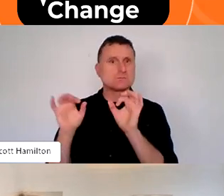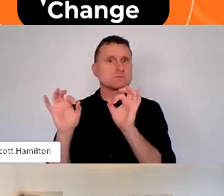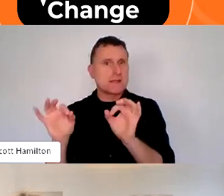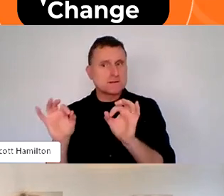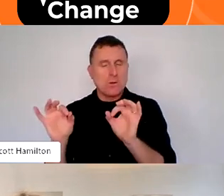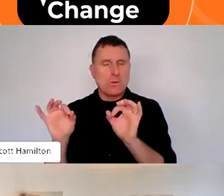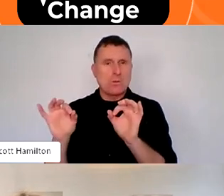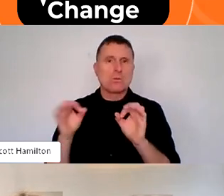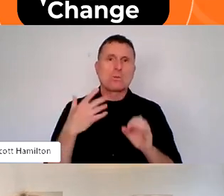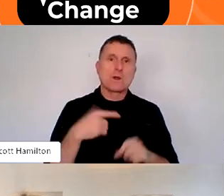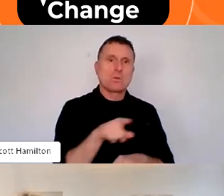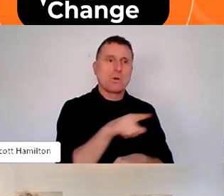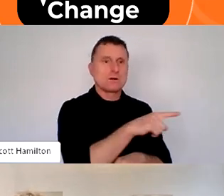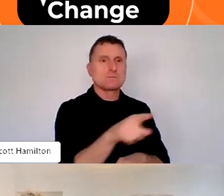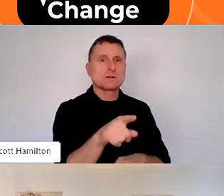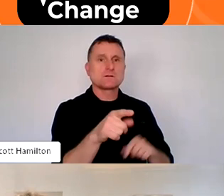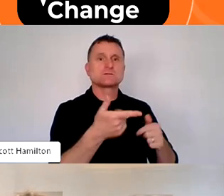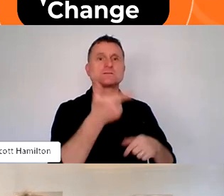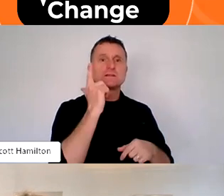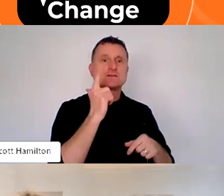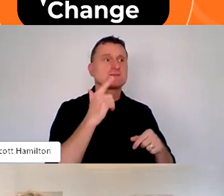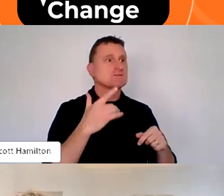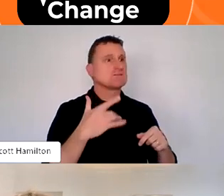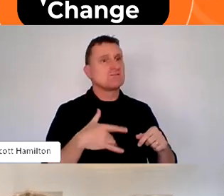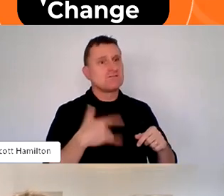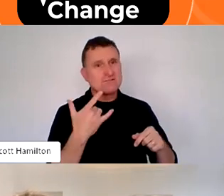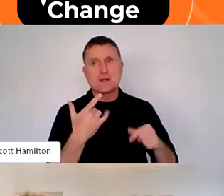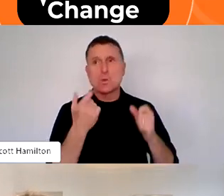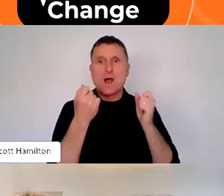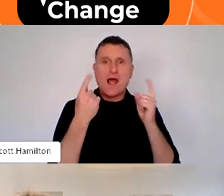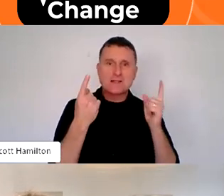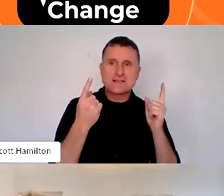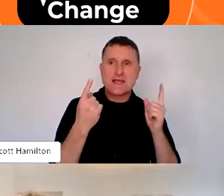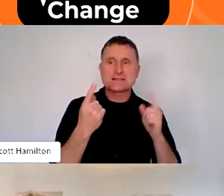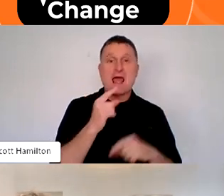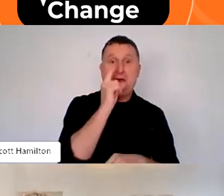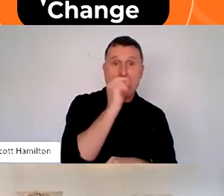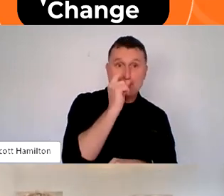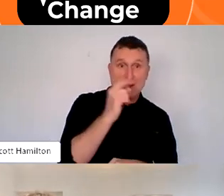to understand ableist and deficit thinking about disability that